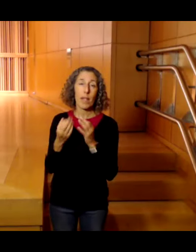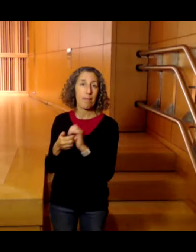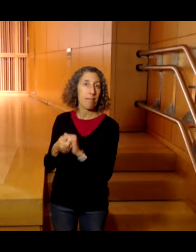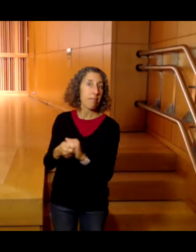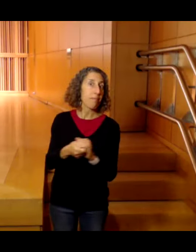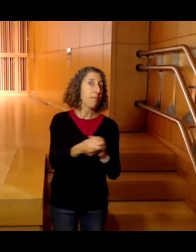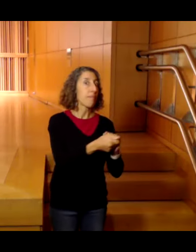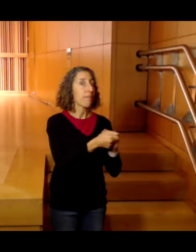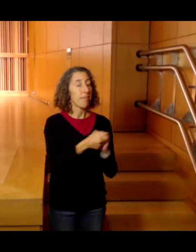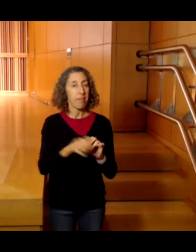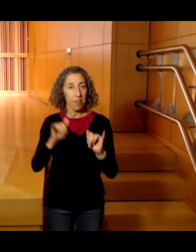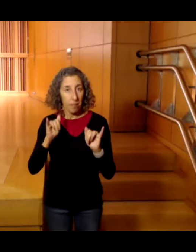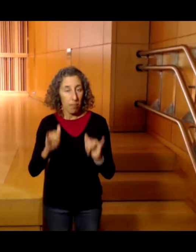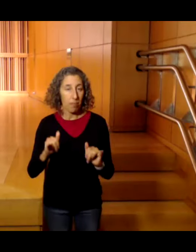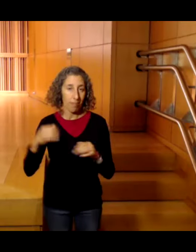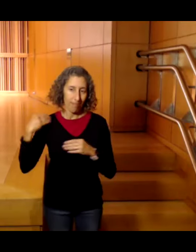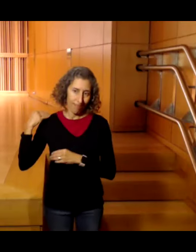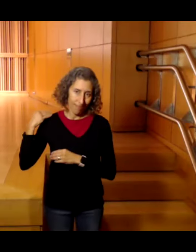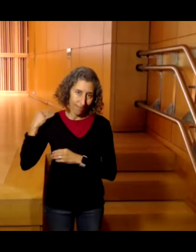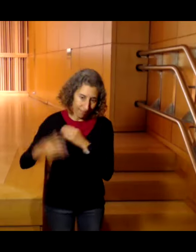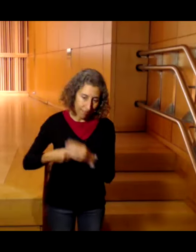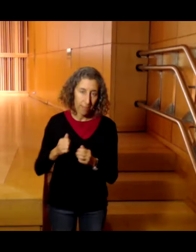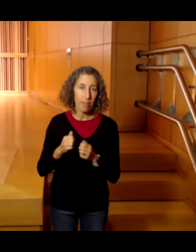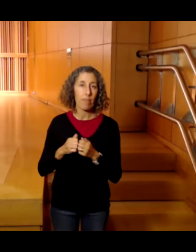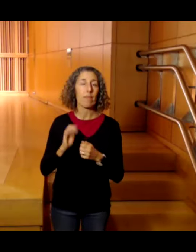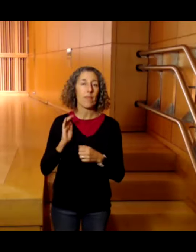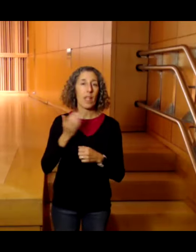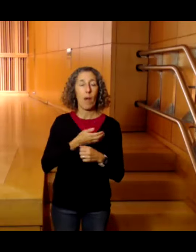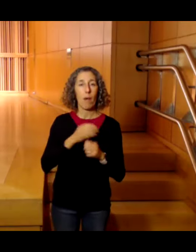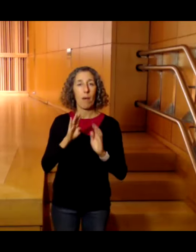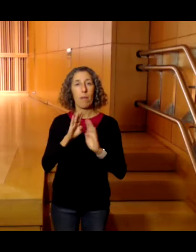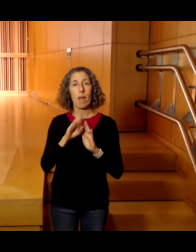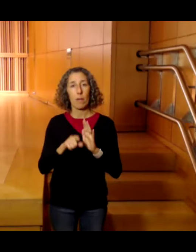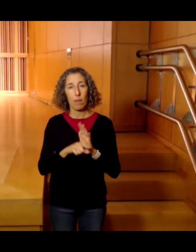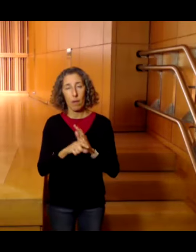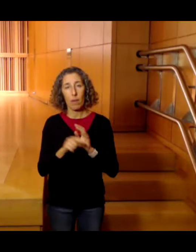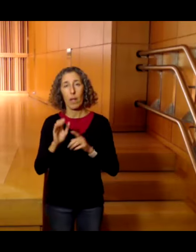I'm a blessing. I knew how bitter the days have become.